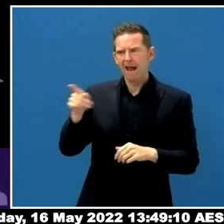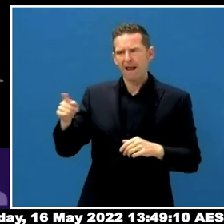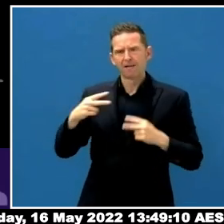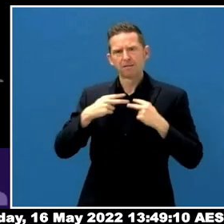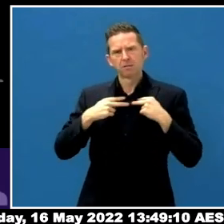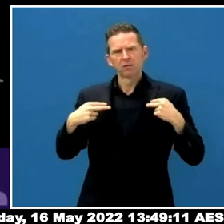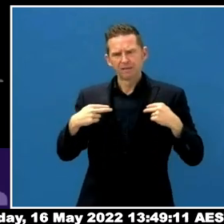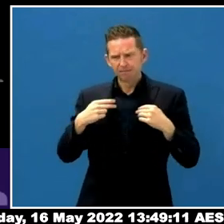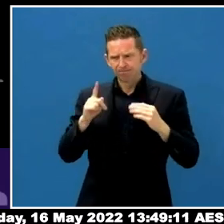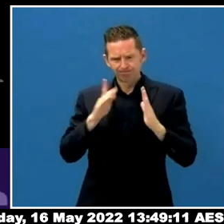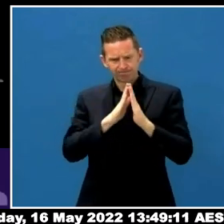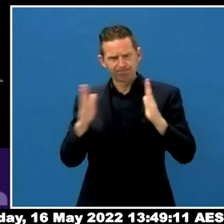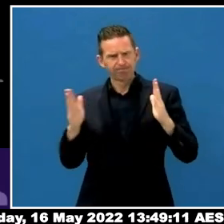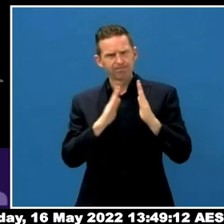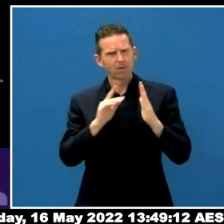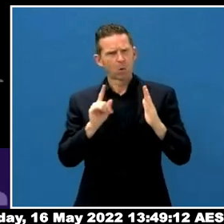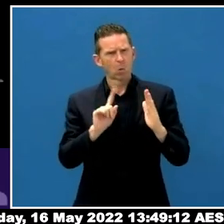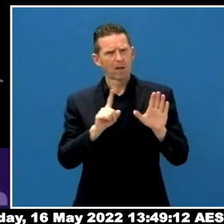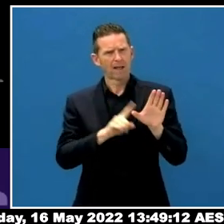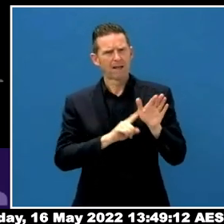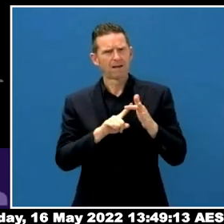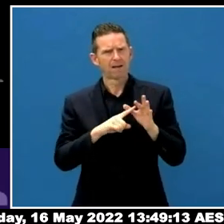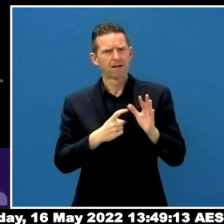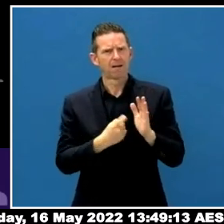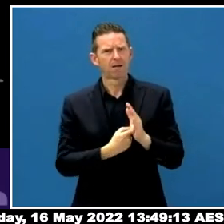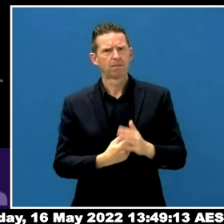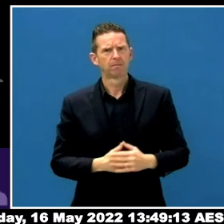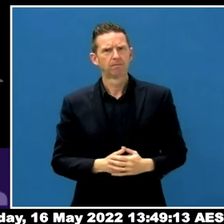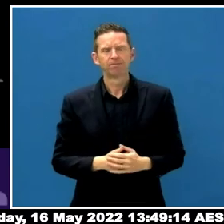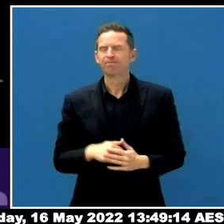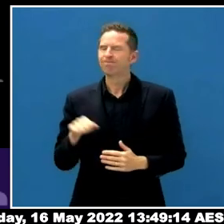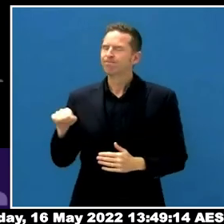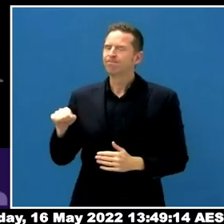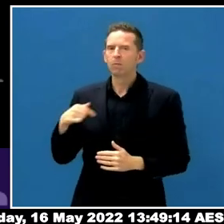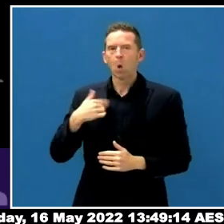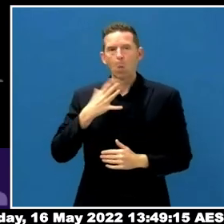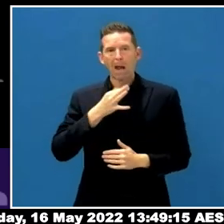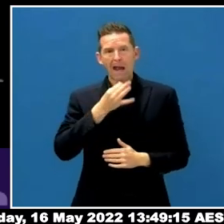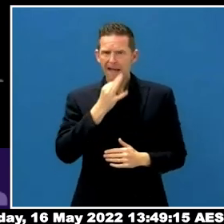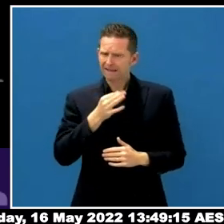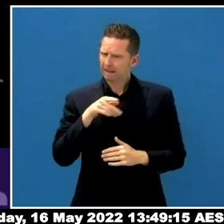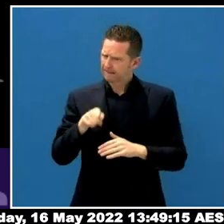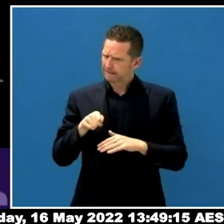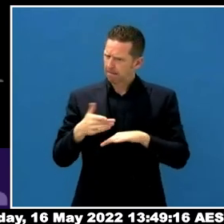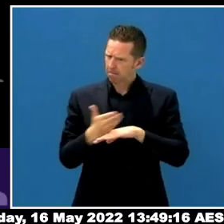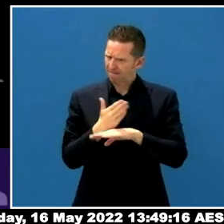Can I ask you, was this earlier on in the 2013/14 period. No, this was later on.